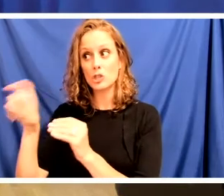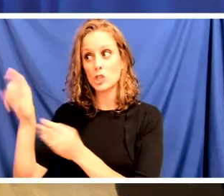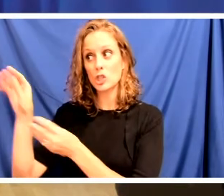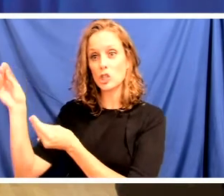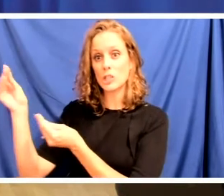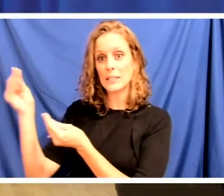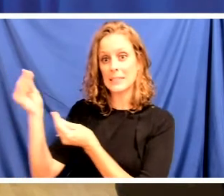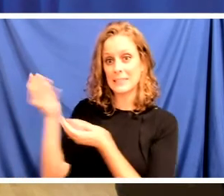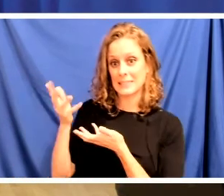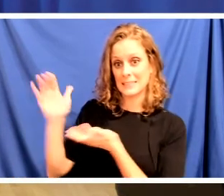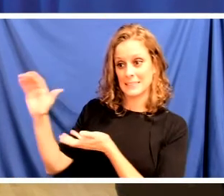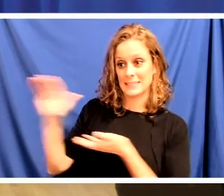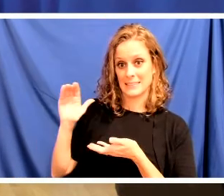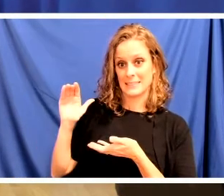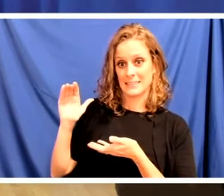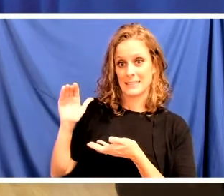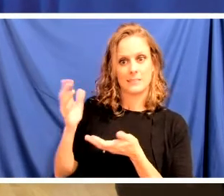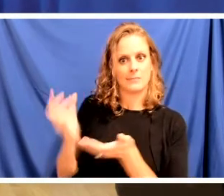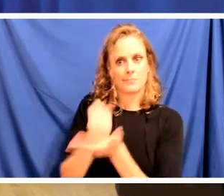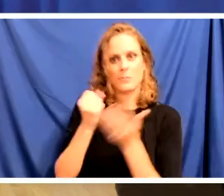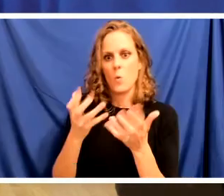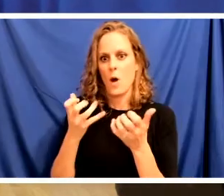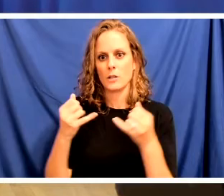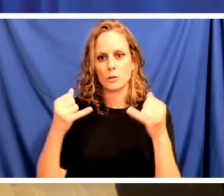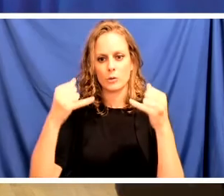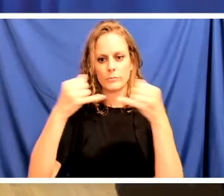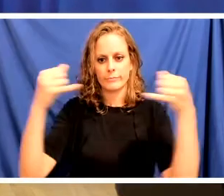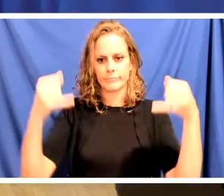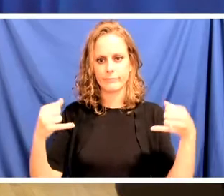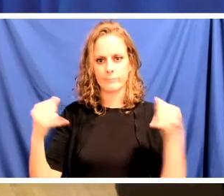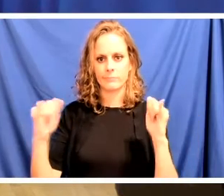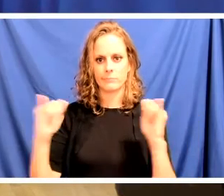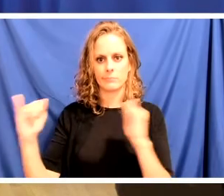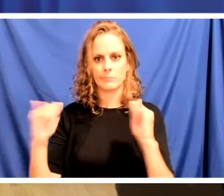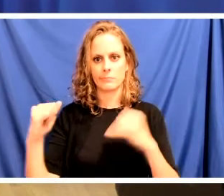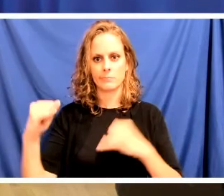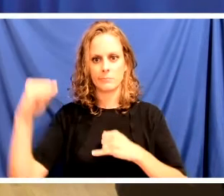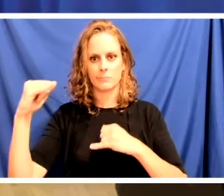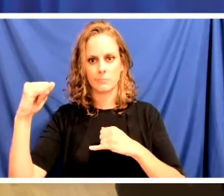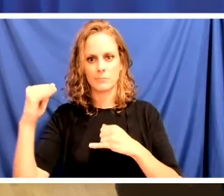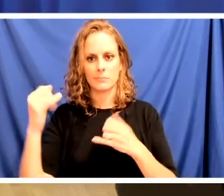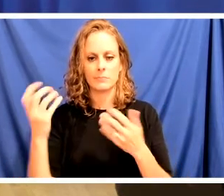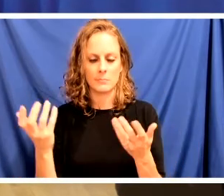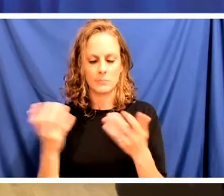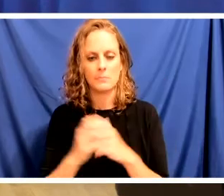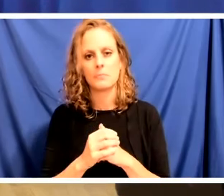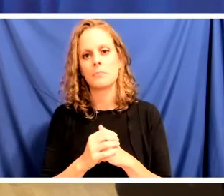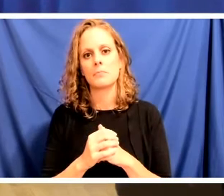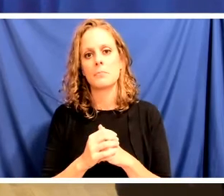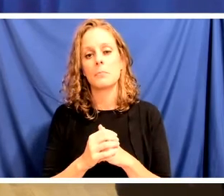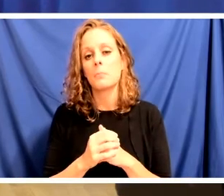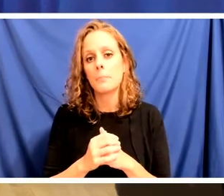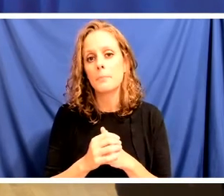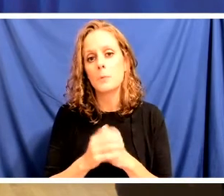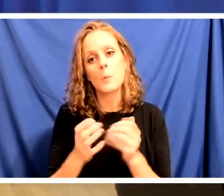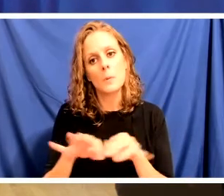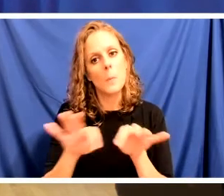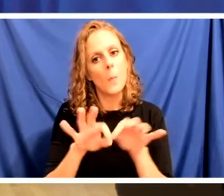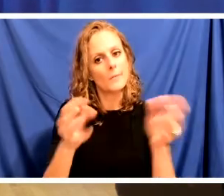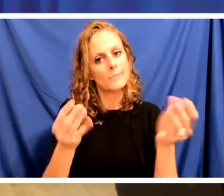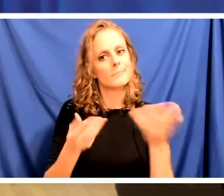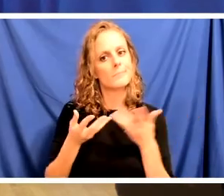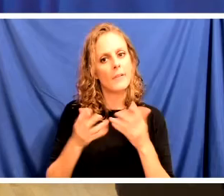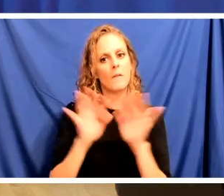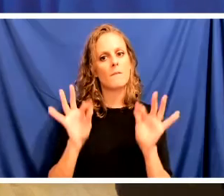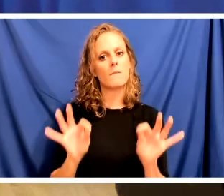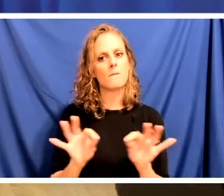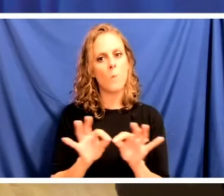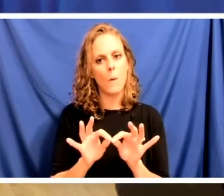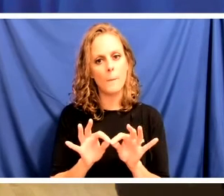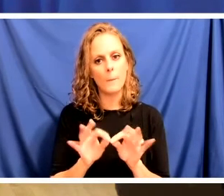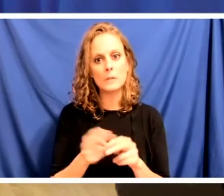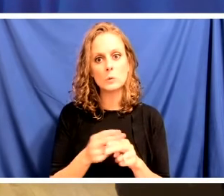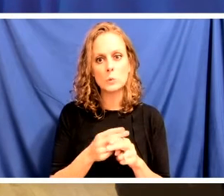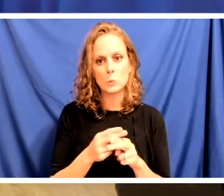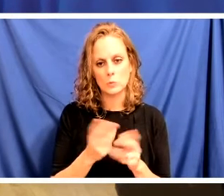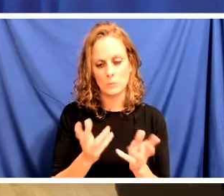SacGov: So the sooner the better, but, of course, maybe we don't know till we get to the hearings, how things are being drawn and you might have feedback at that point as well, so it's never too late, but the more you can get now.